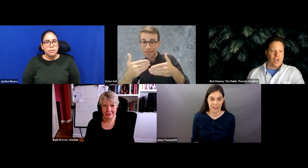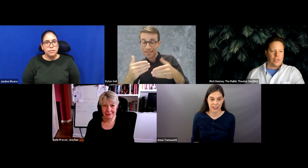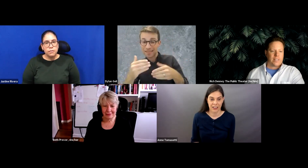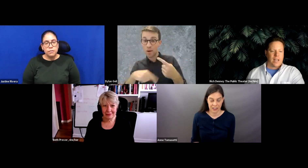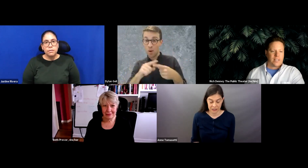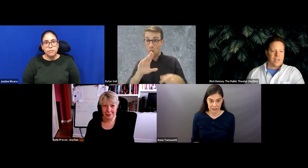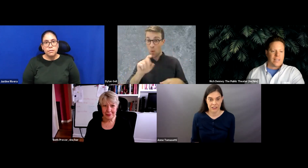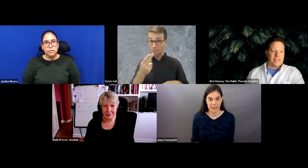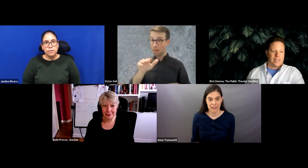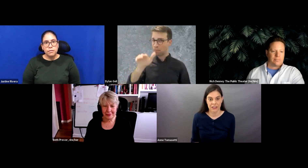shared, this concept an idea.